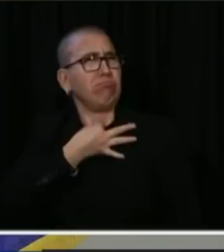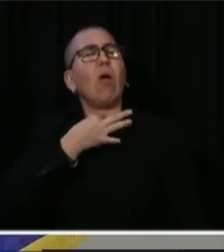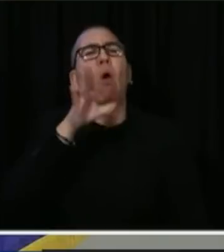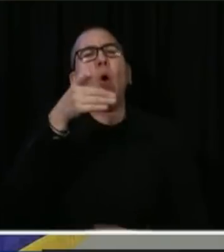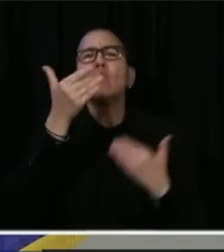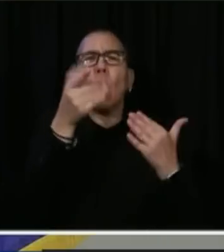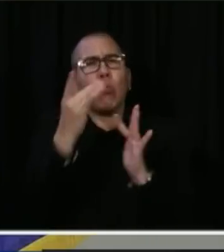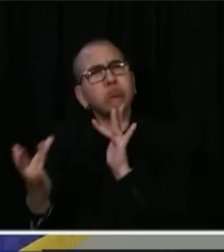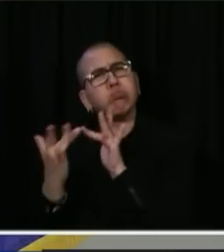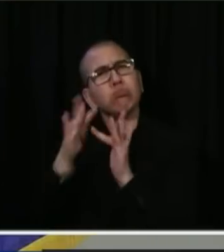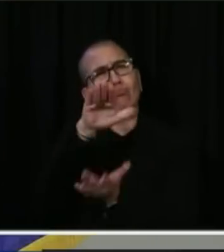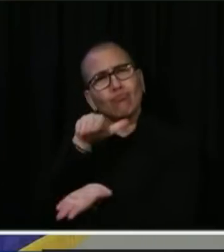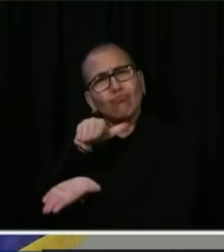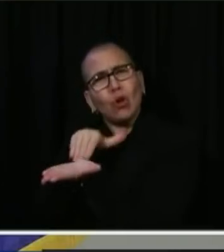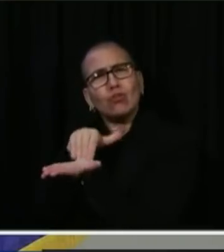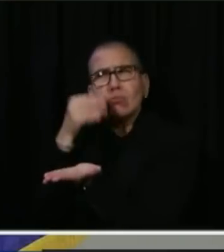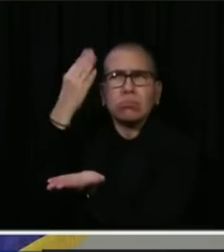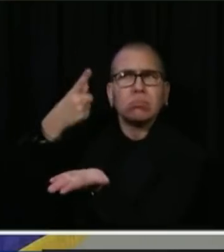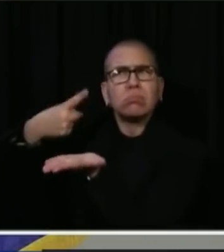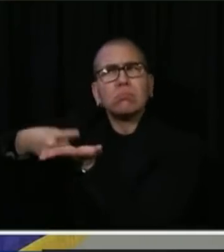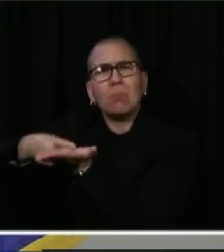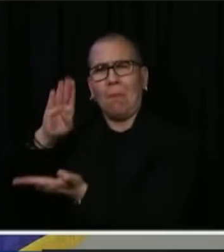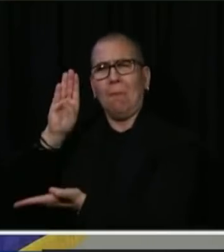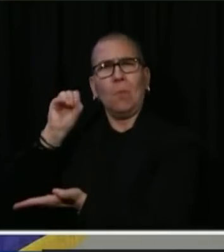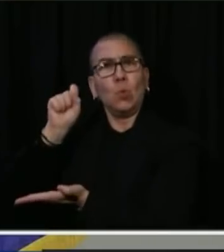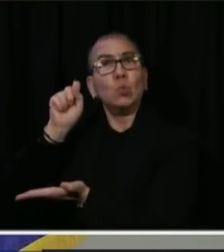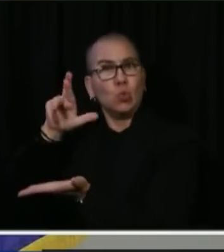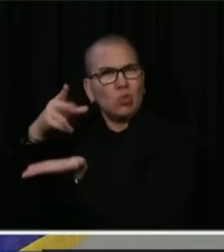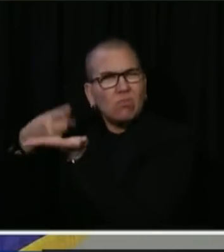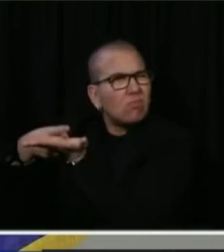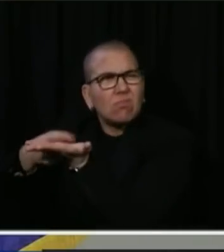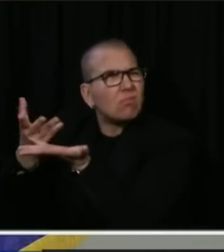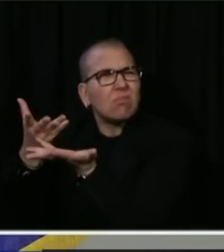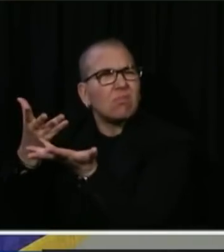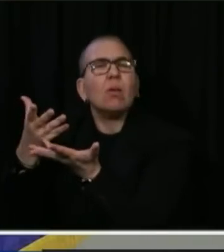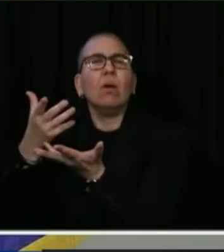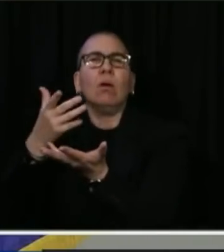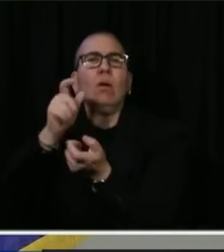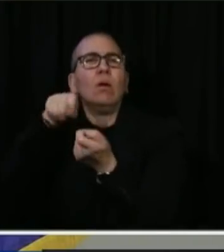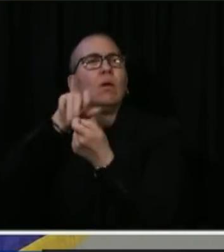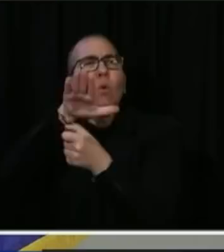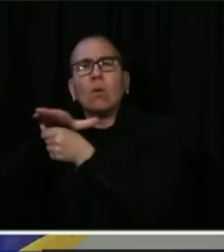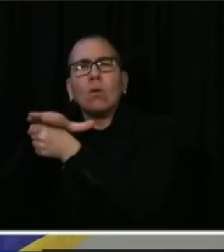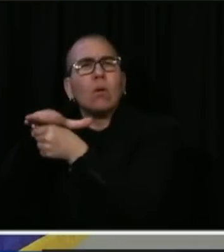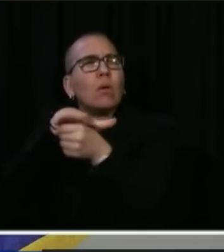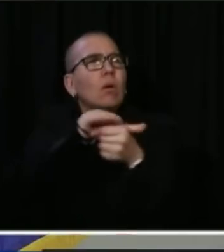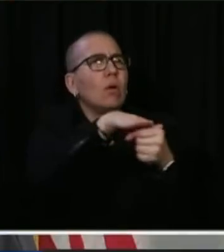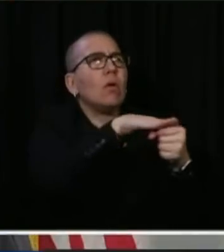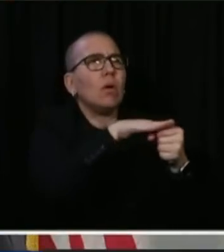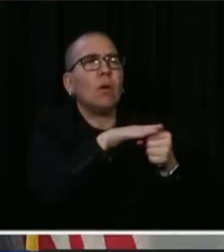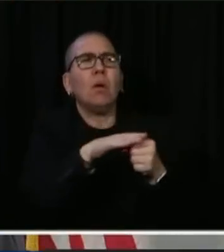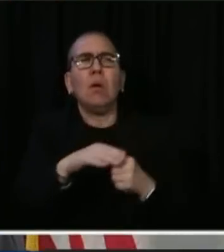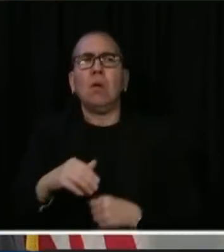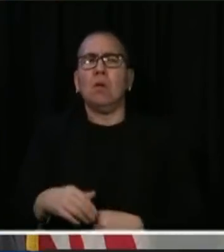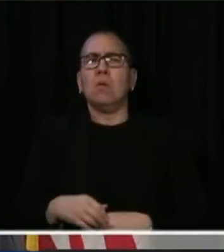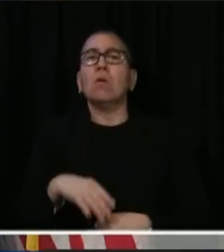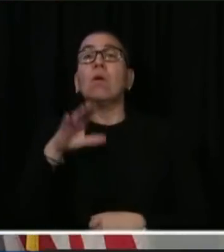BUT IT WON'T BE LIKE THIS. THEY WILL BE ORGANIZED WHERE